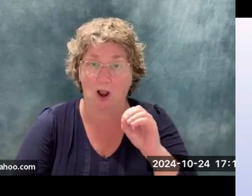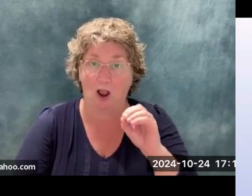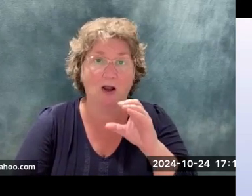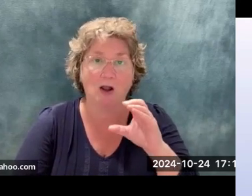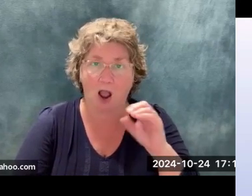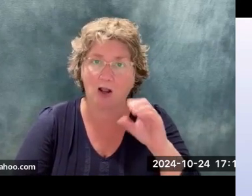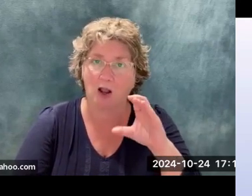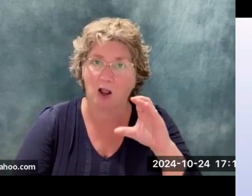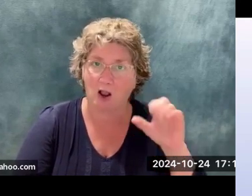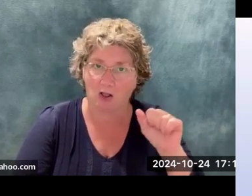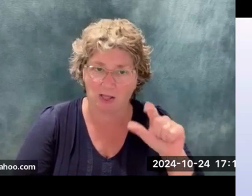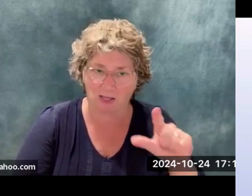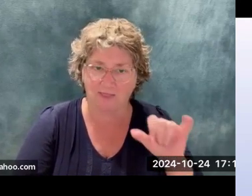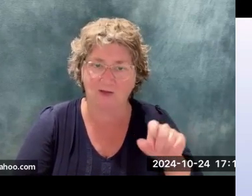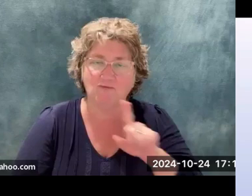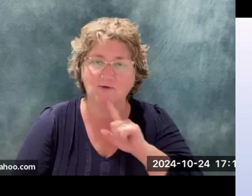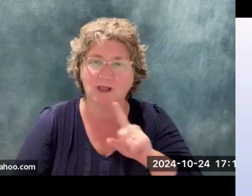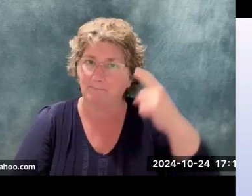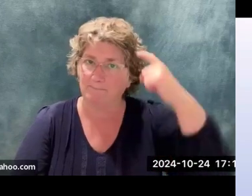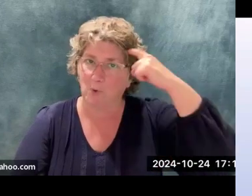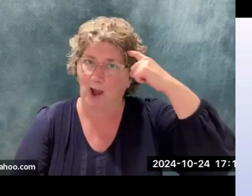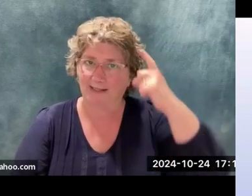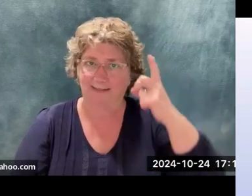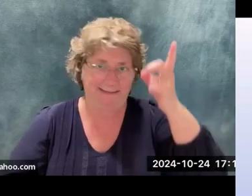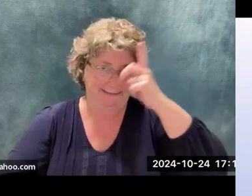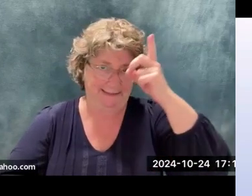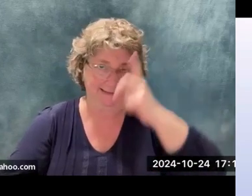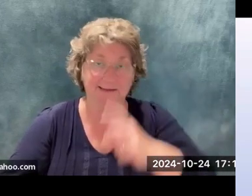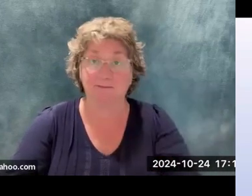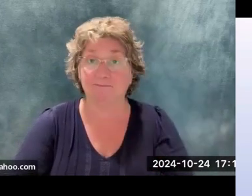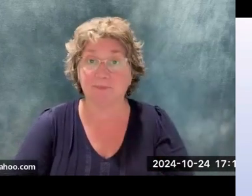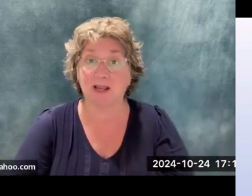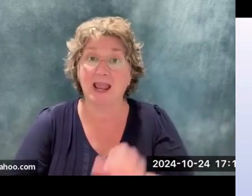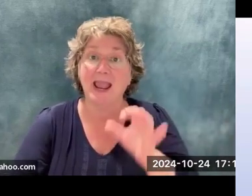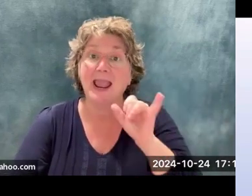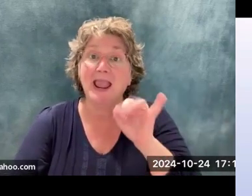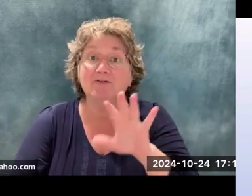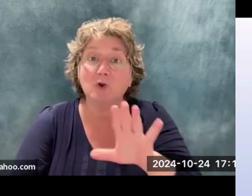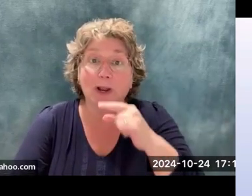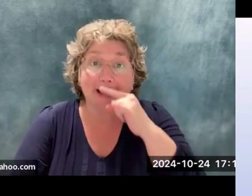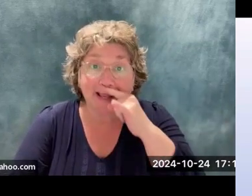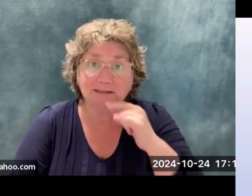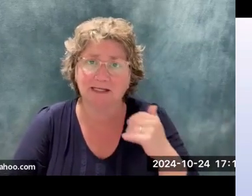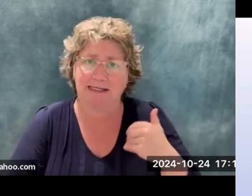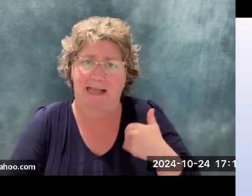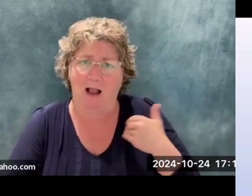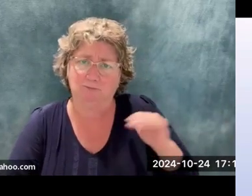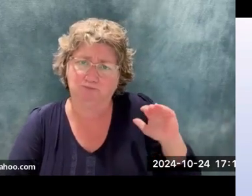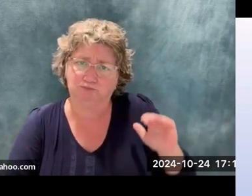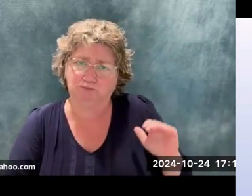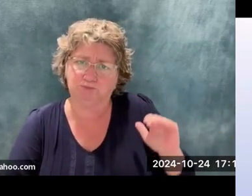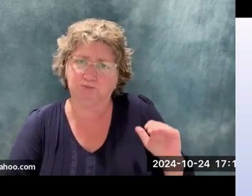or adolescents, let your pediatrician know that you want to bring them in for their vaccine updates.